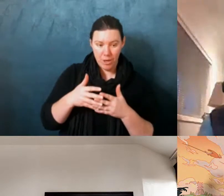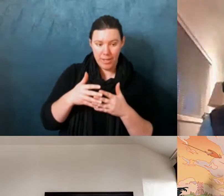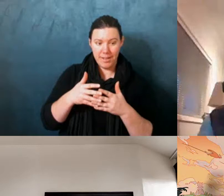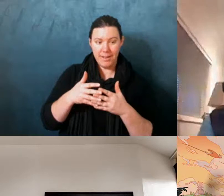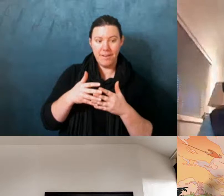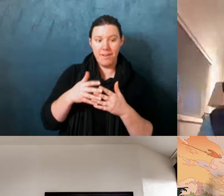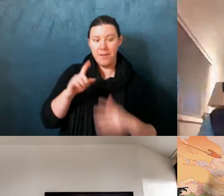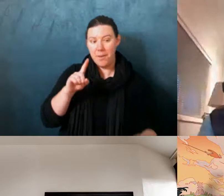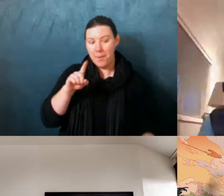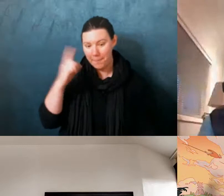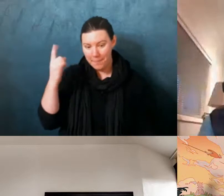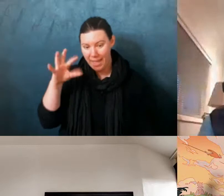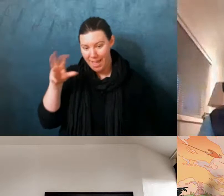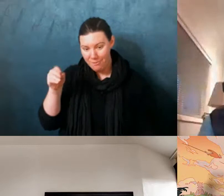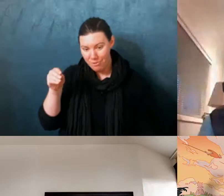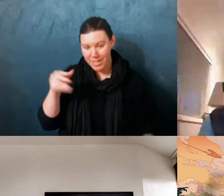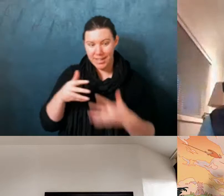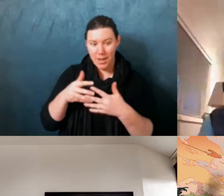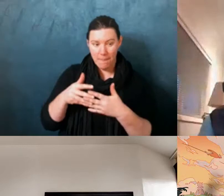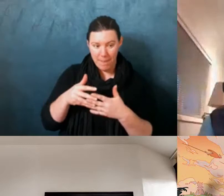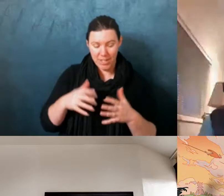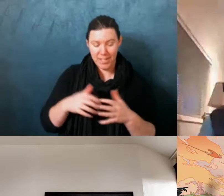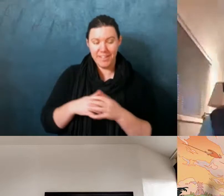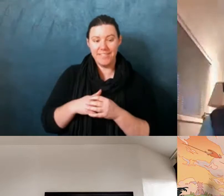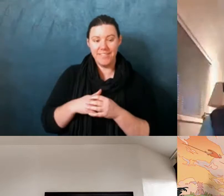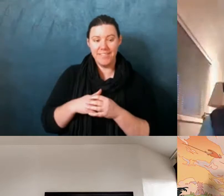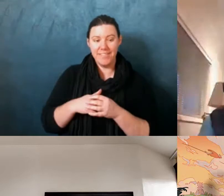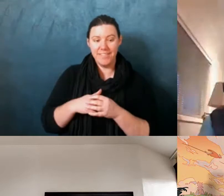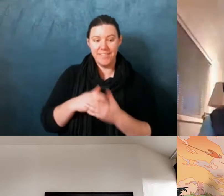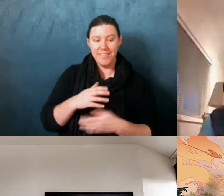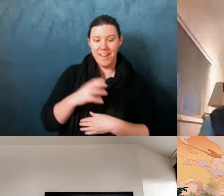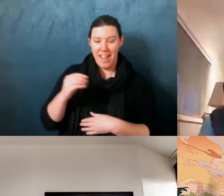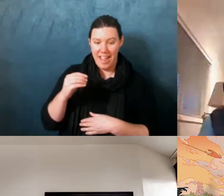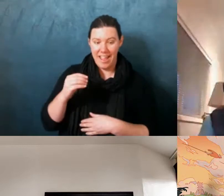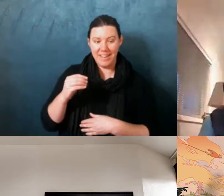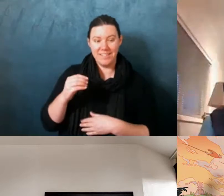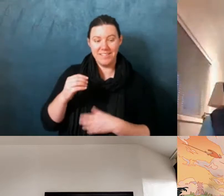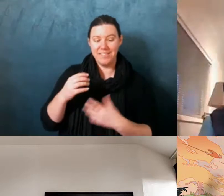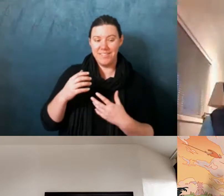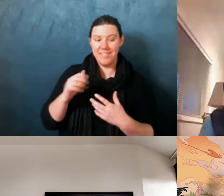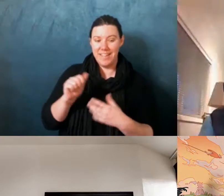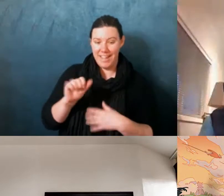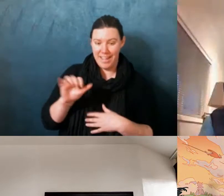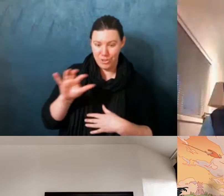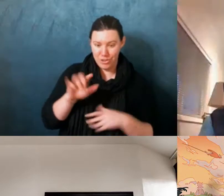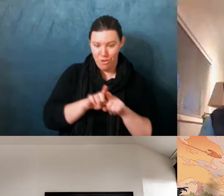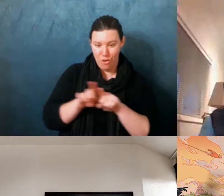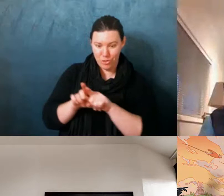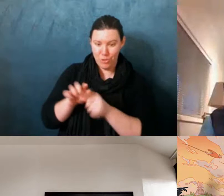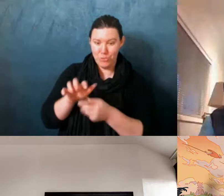I grew up in West Olympia. So I'm glad that you're in that area. I went to high school there.